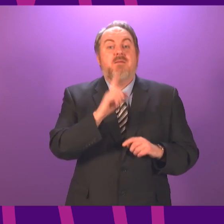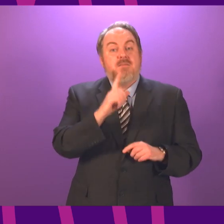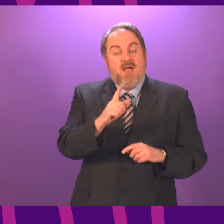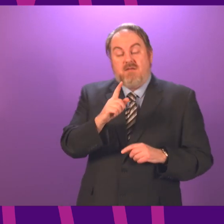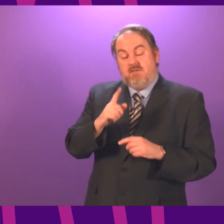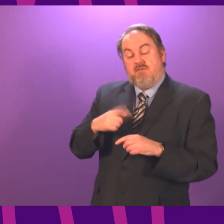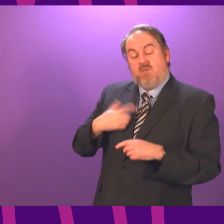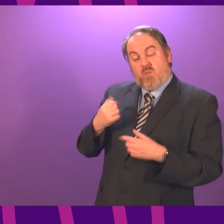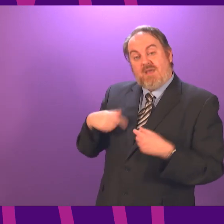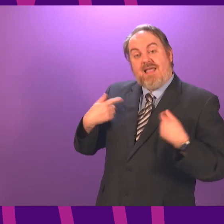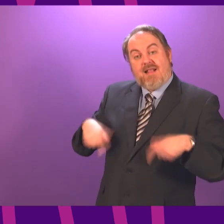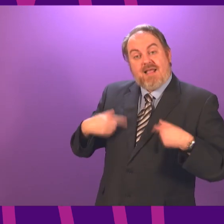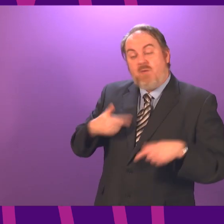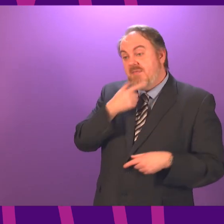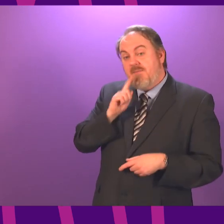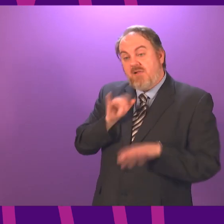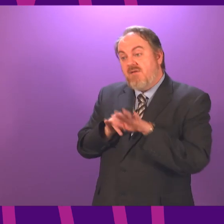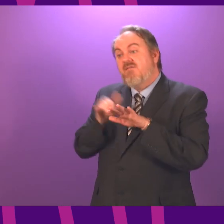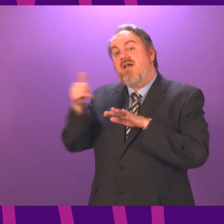regulations around medical treatment.